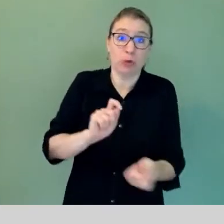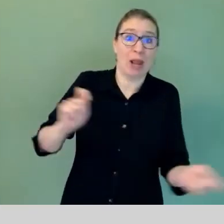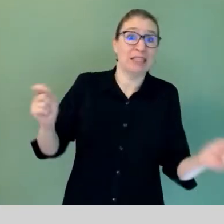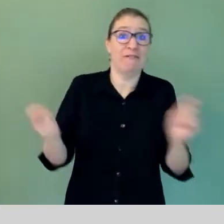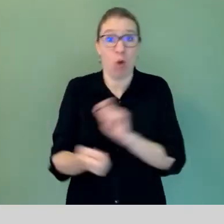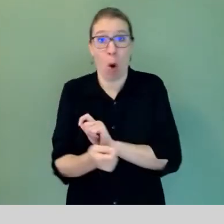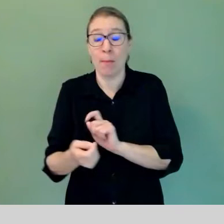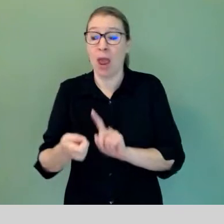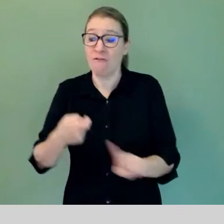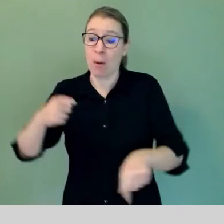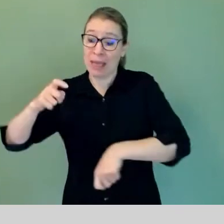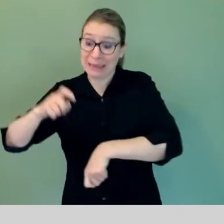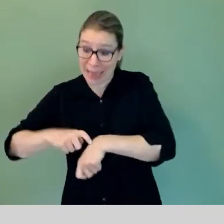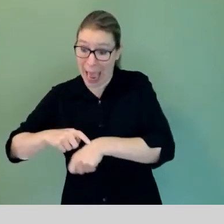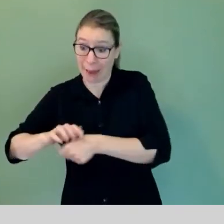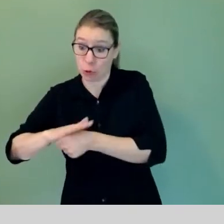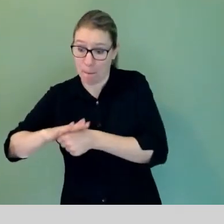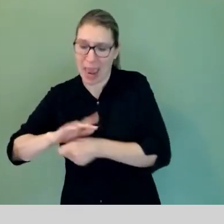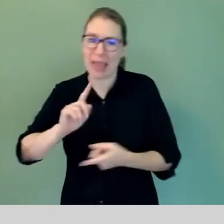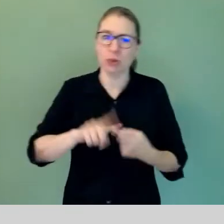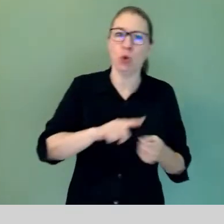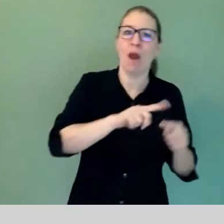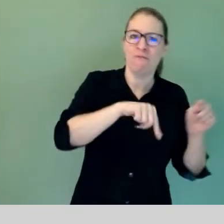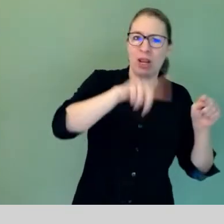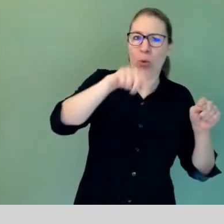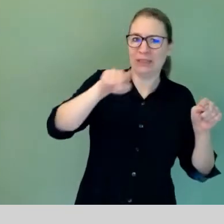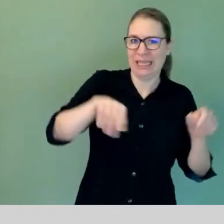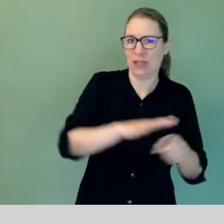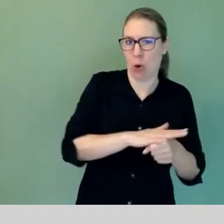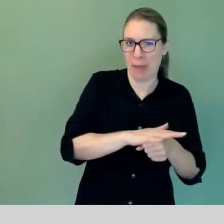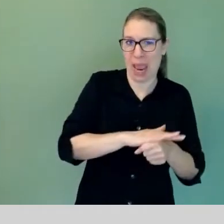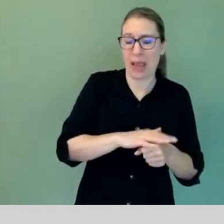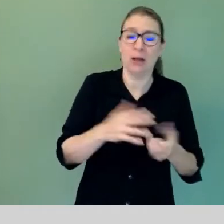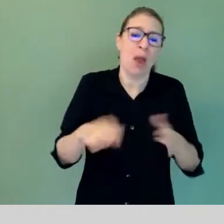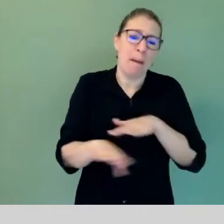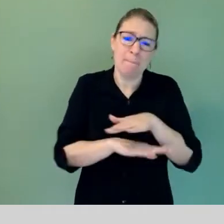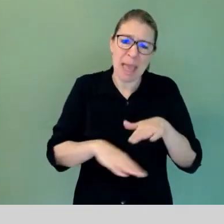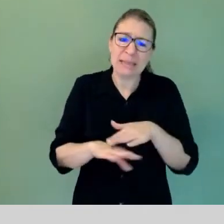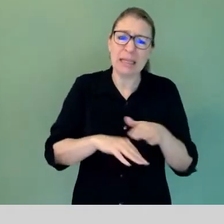It's transforming a signal from time domain to frequency domain. So that is spectrum is essentially signal